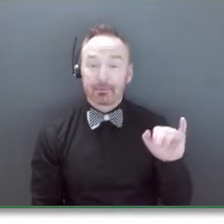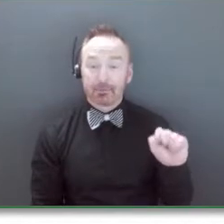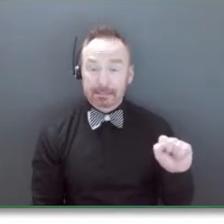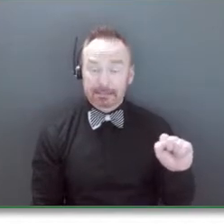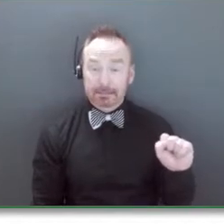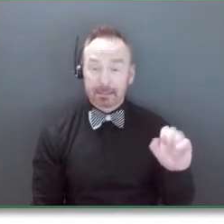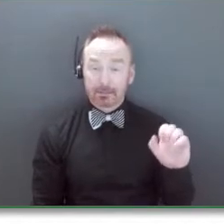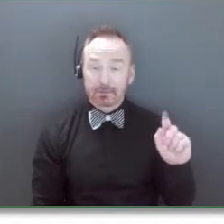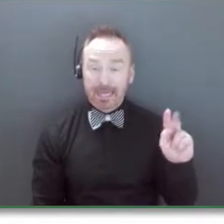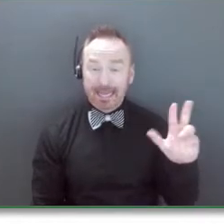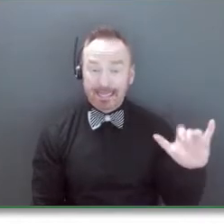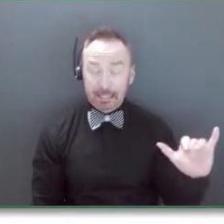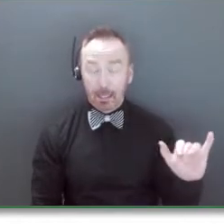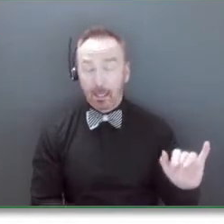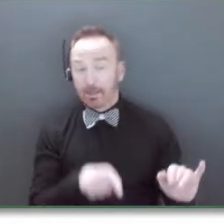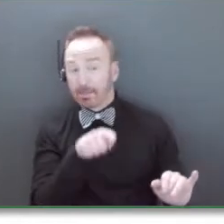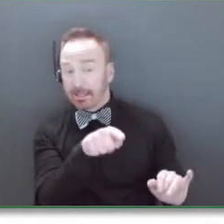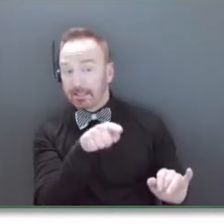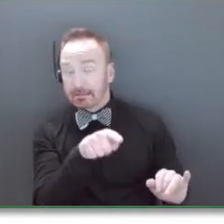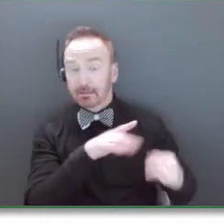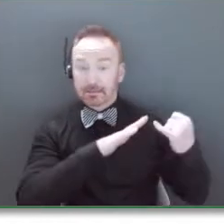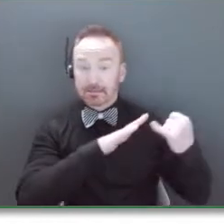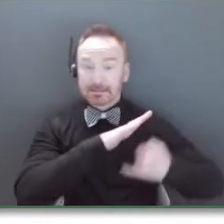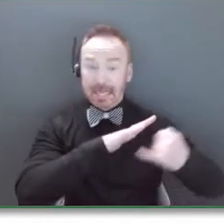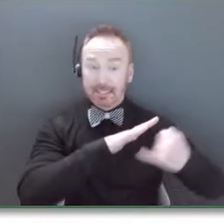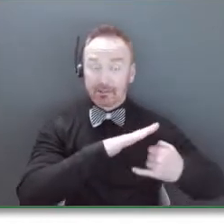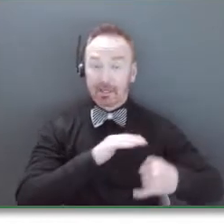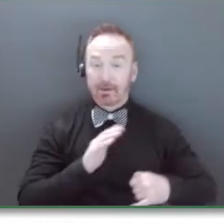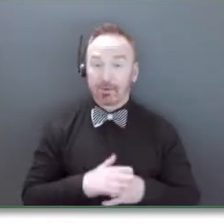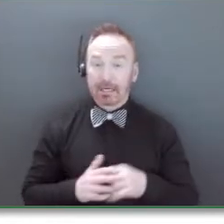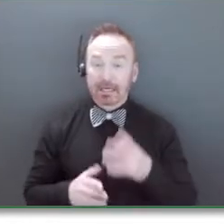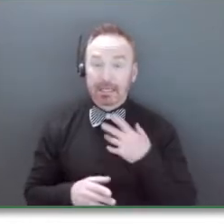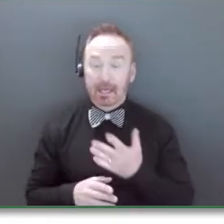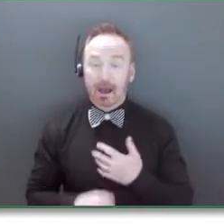the sketch that Sam made on a napkin while meeting with that volunteer in